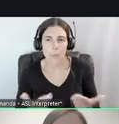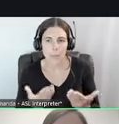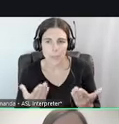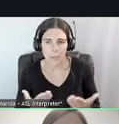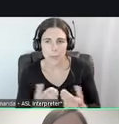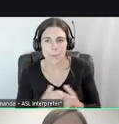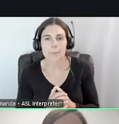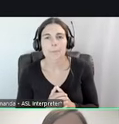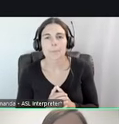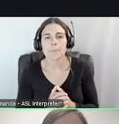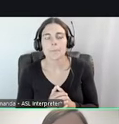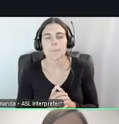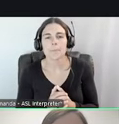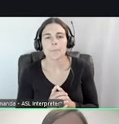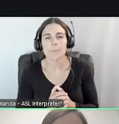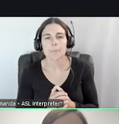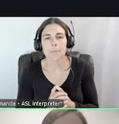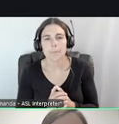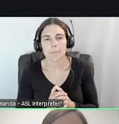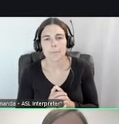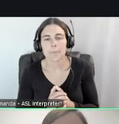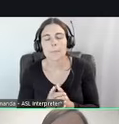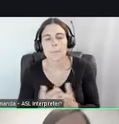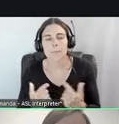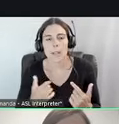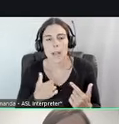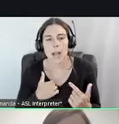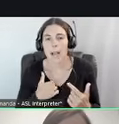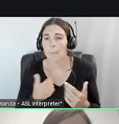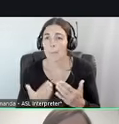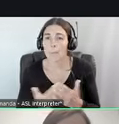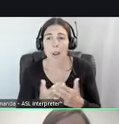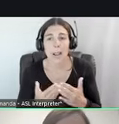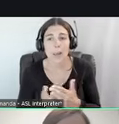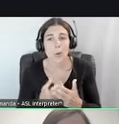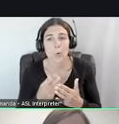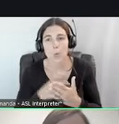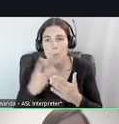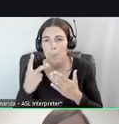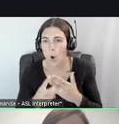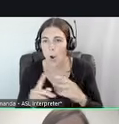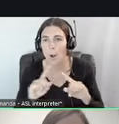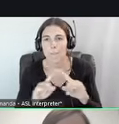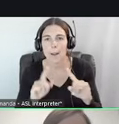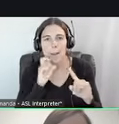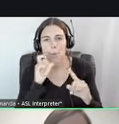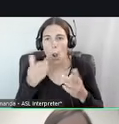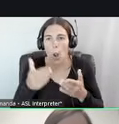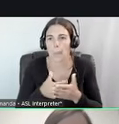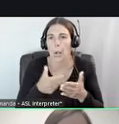as Deputy Secretary Fington said, I'm brand new to the program, but I'm not brand new to working in